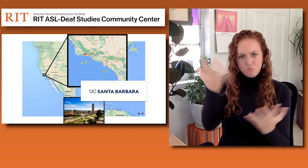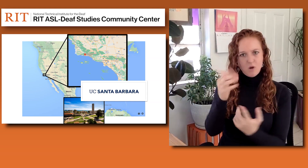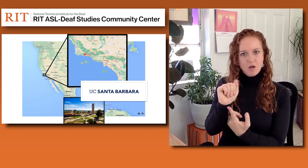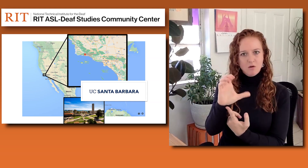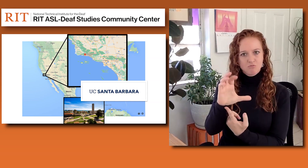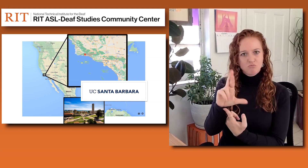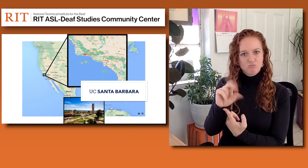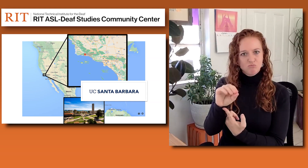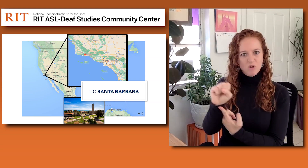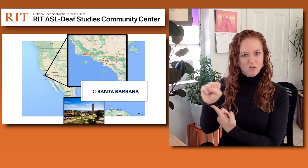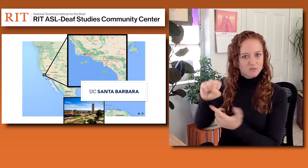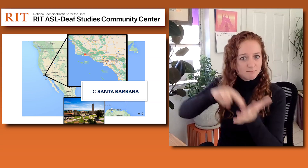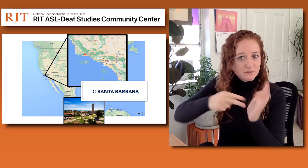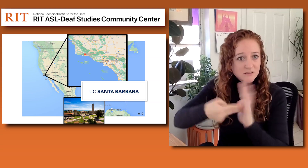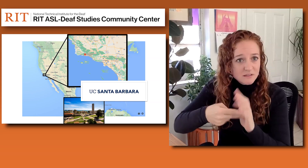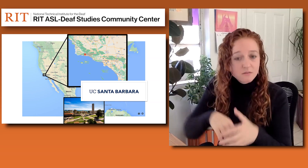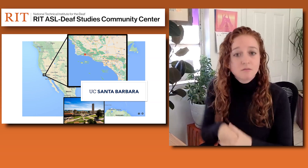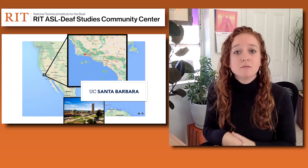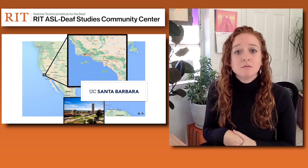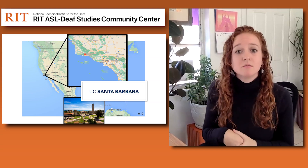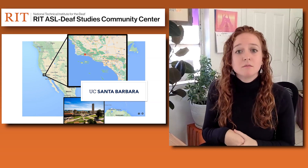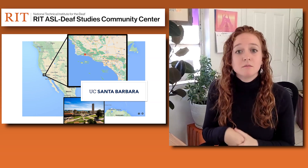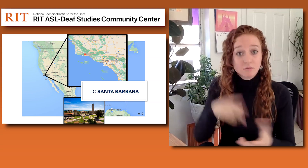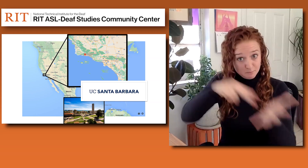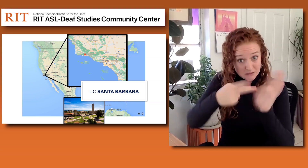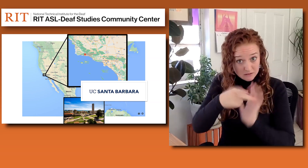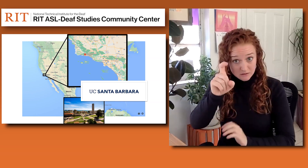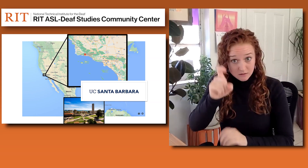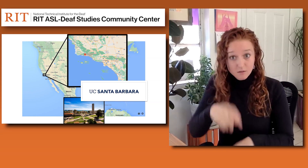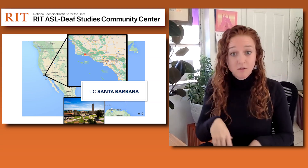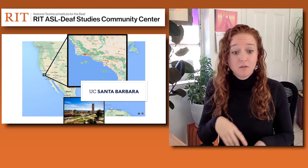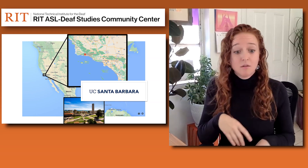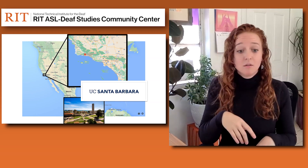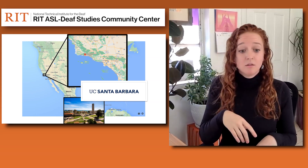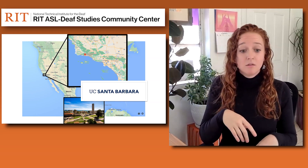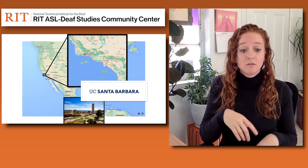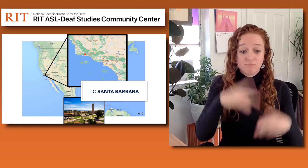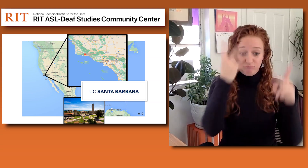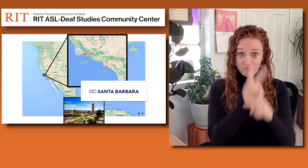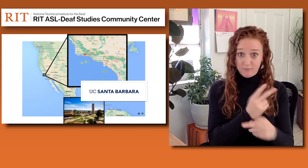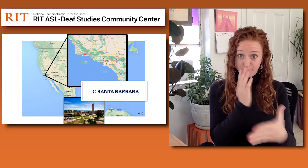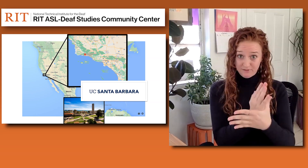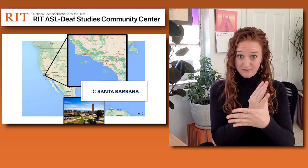if I really understand the concept? So, are we going across?